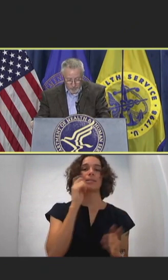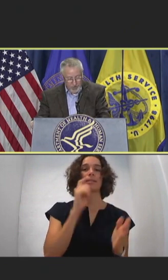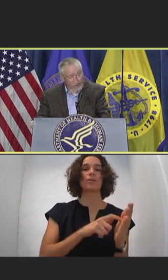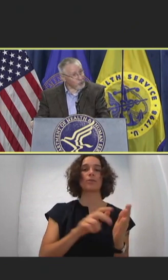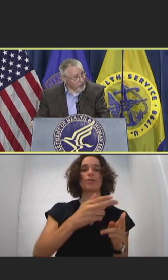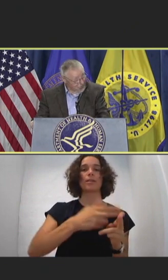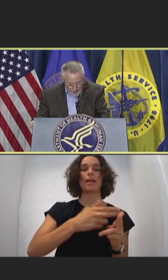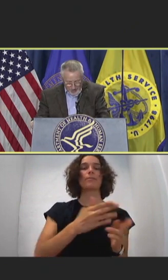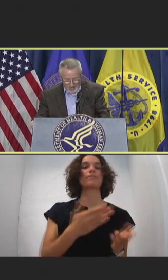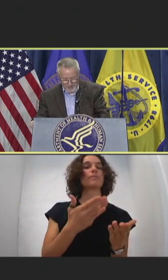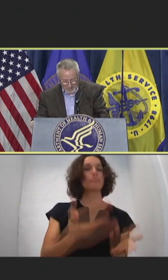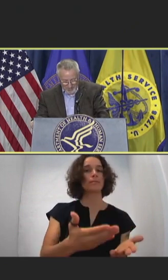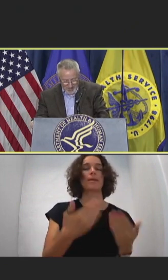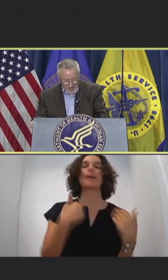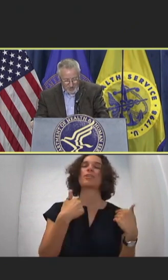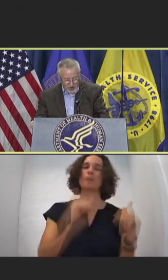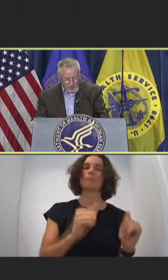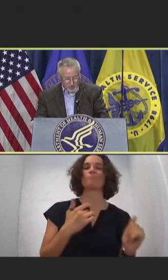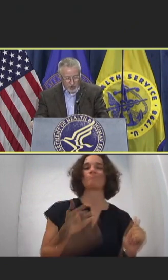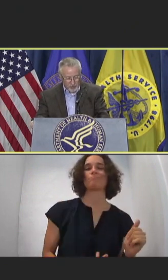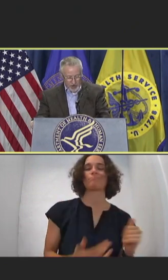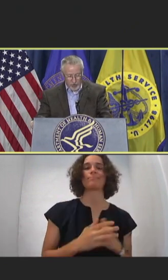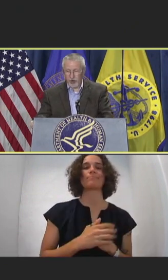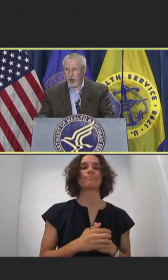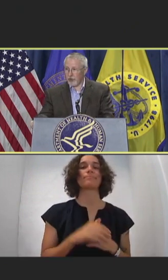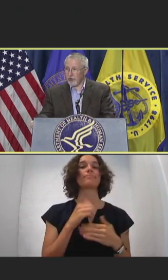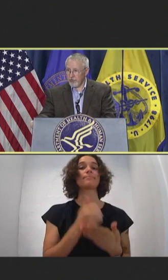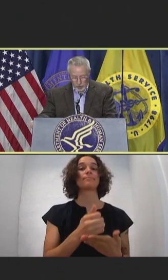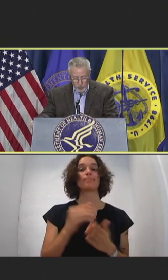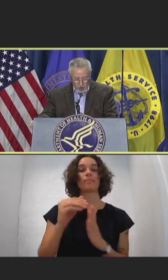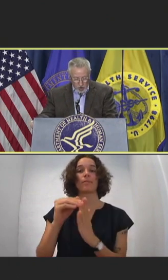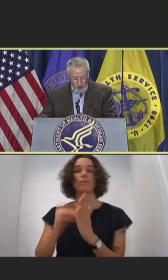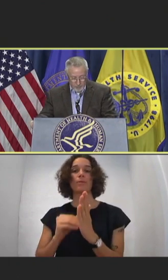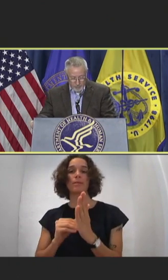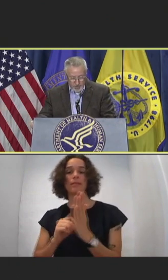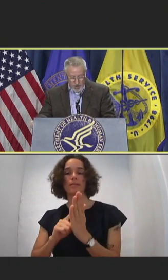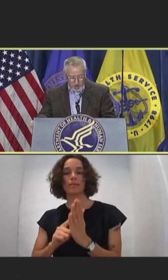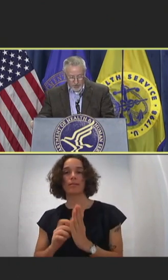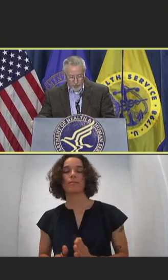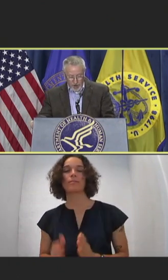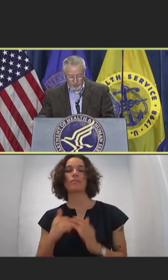And I try to do that. This helps the notetaker and others to follow along. And throughout the day,